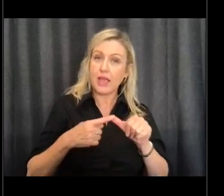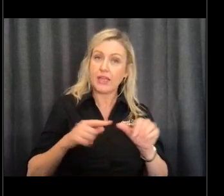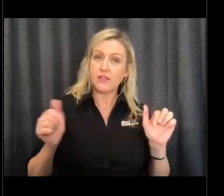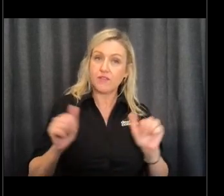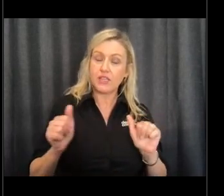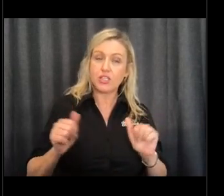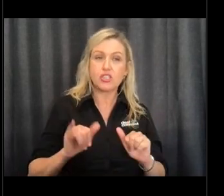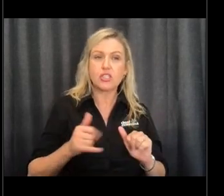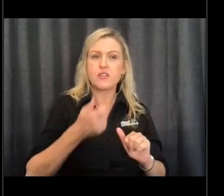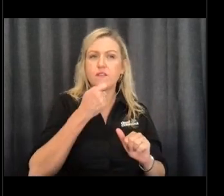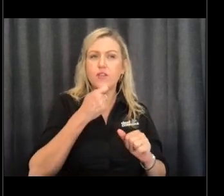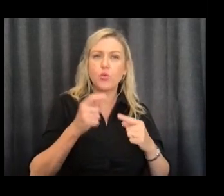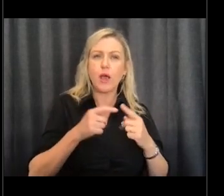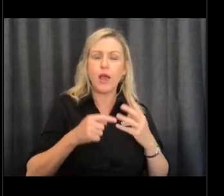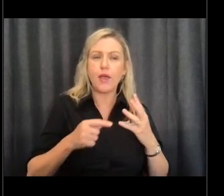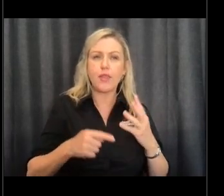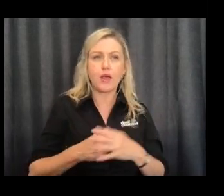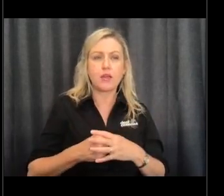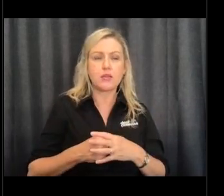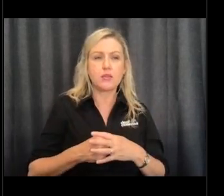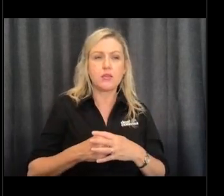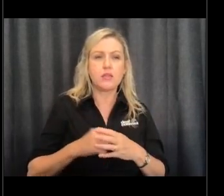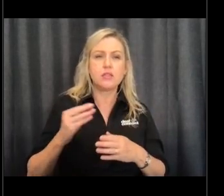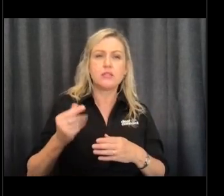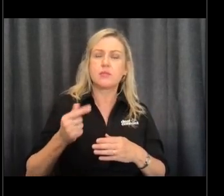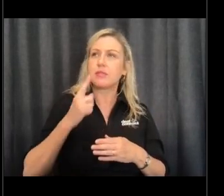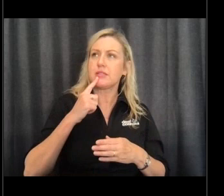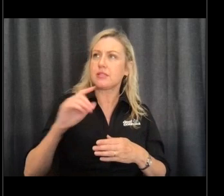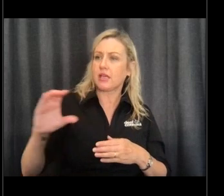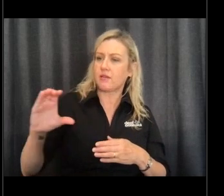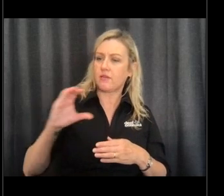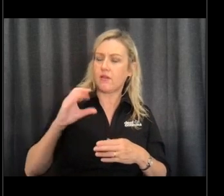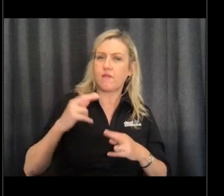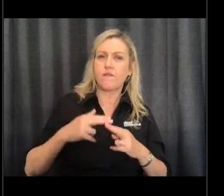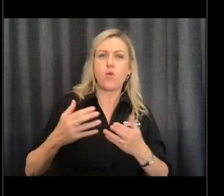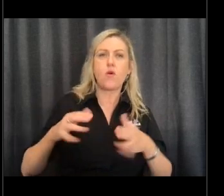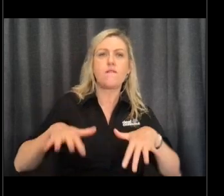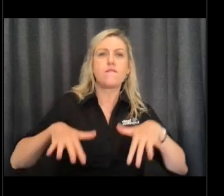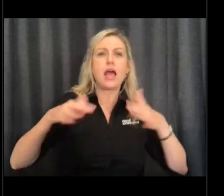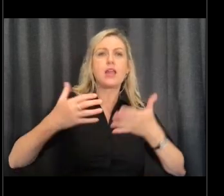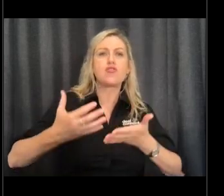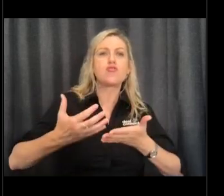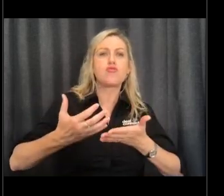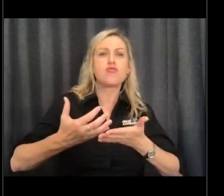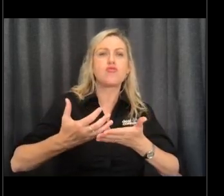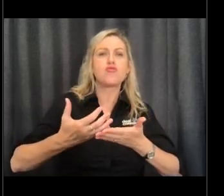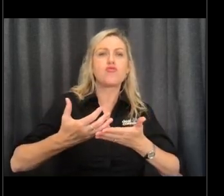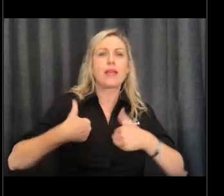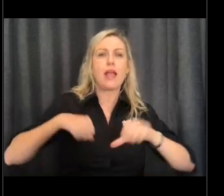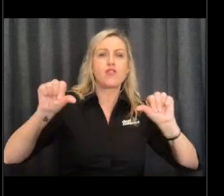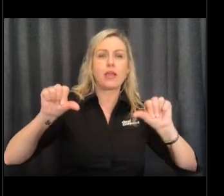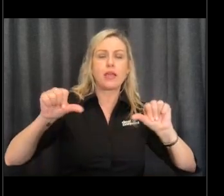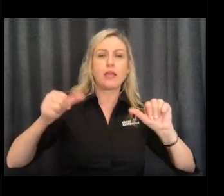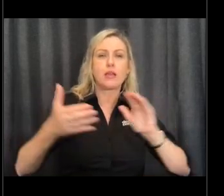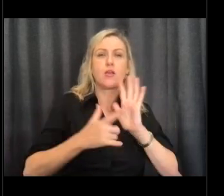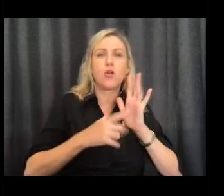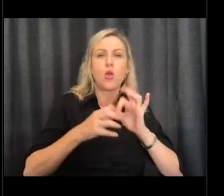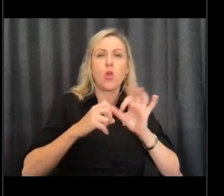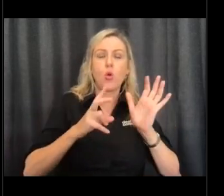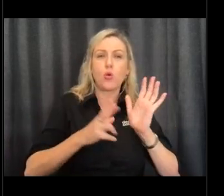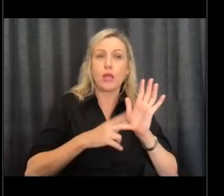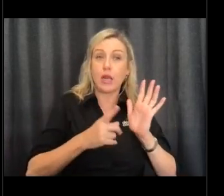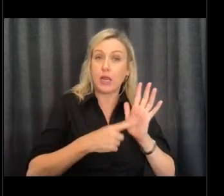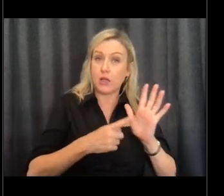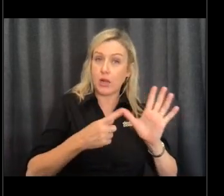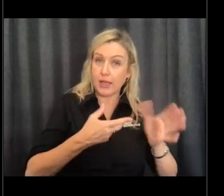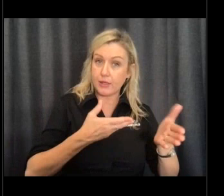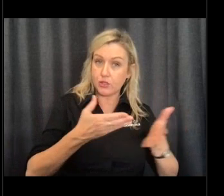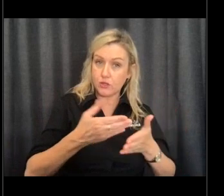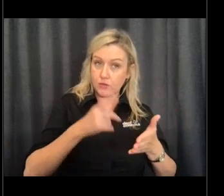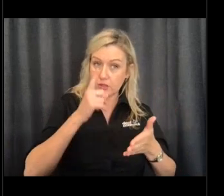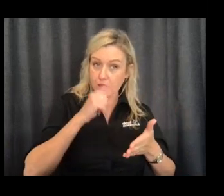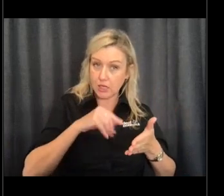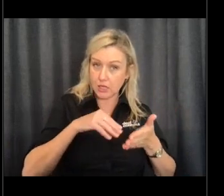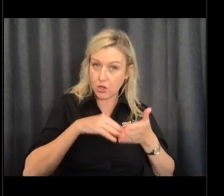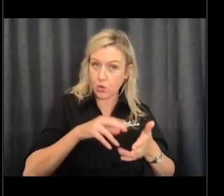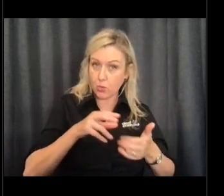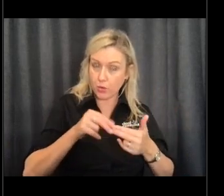Someone has been given funding at the flood recovery hub at Logan and how Legal Aid QLD